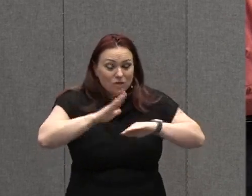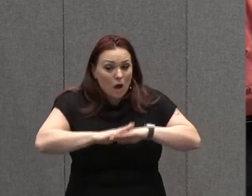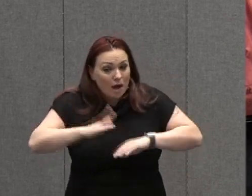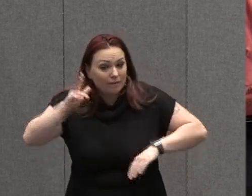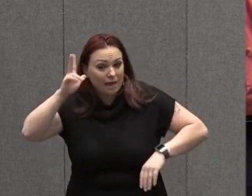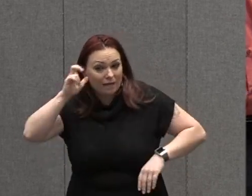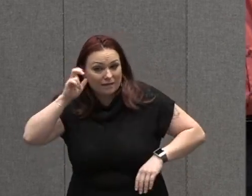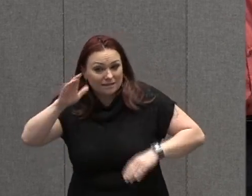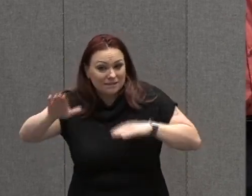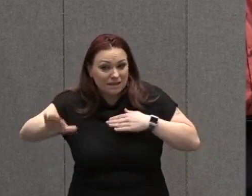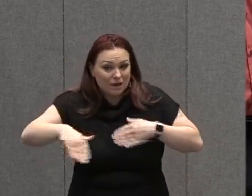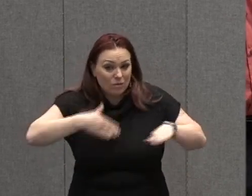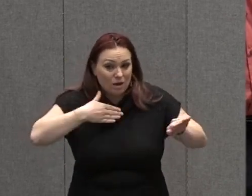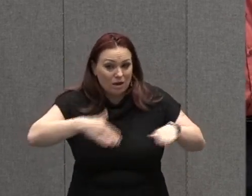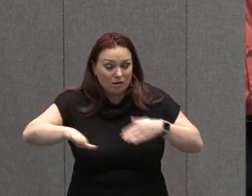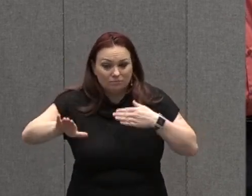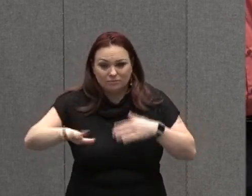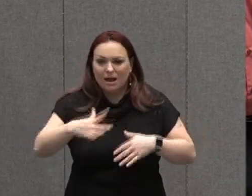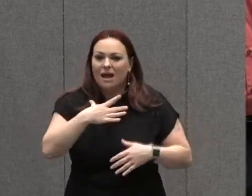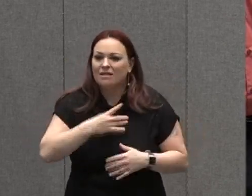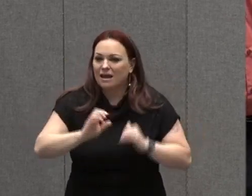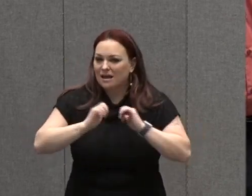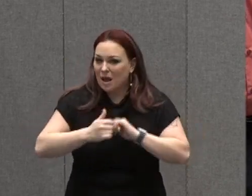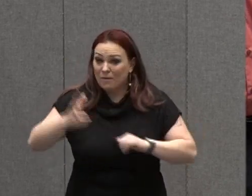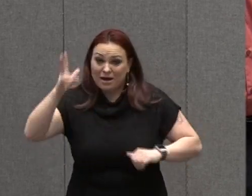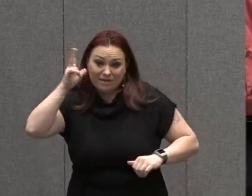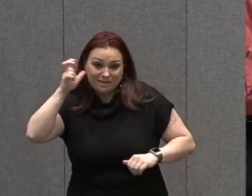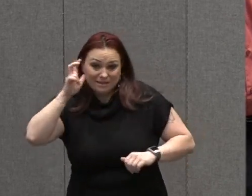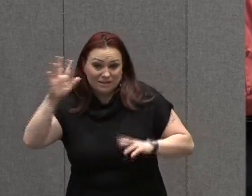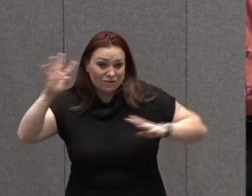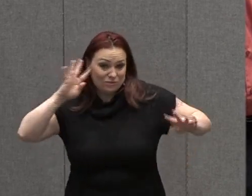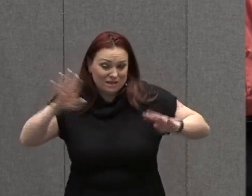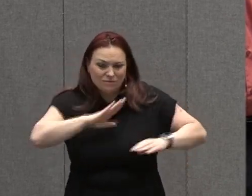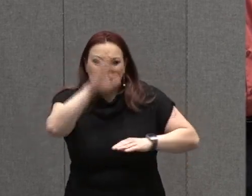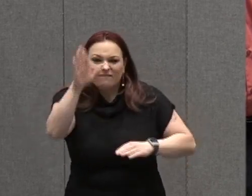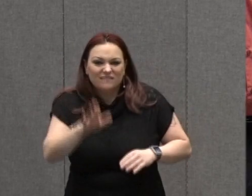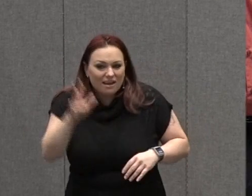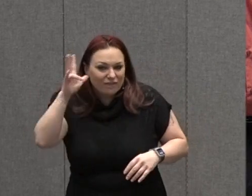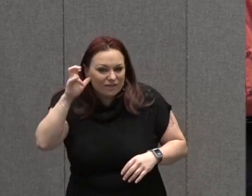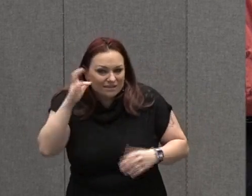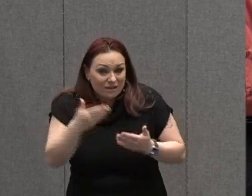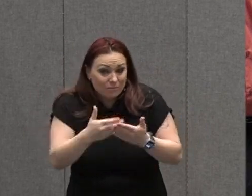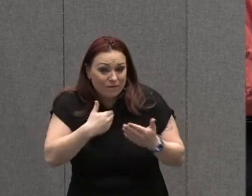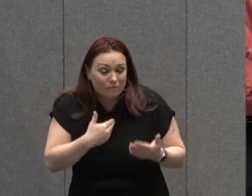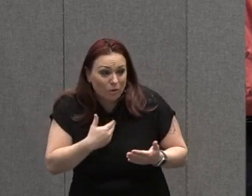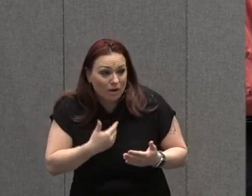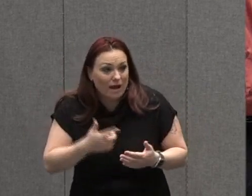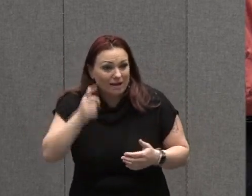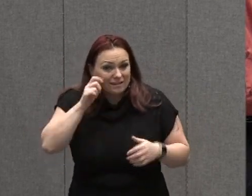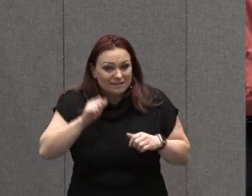I like, I listen to sounds I never listened to before. I listen to lawnmowers.